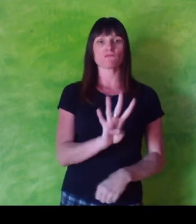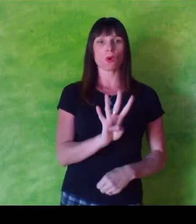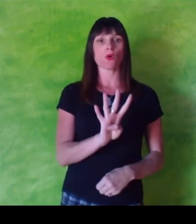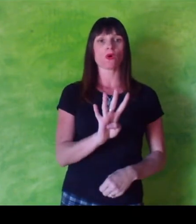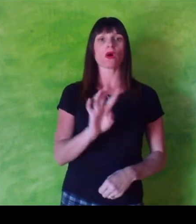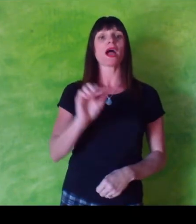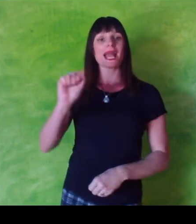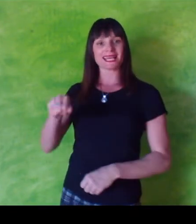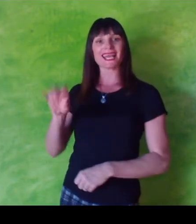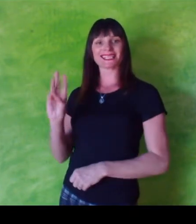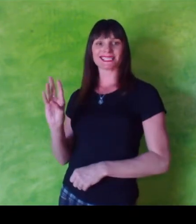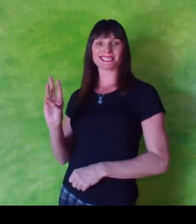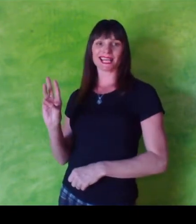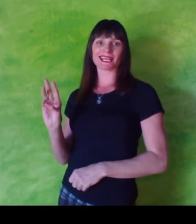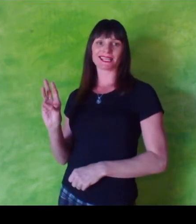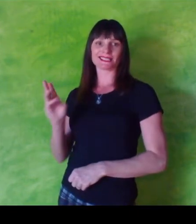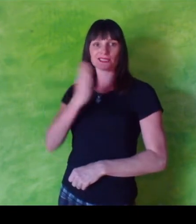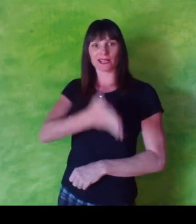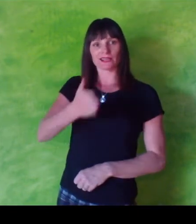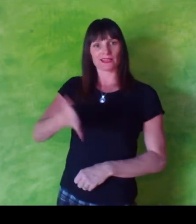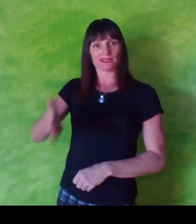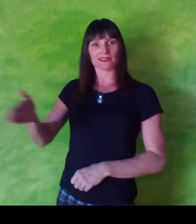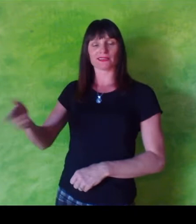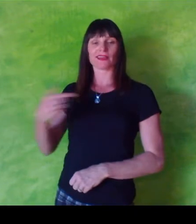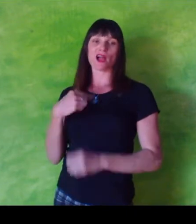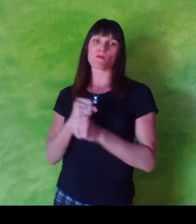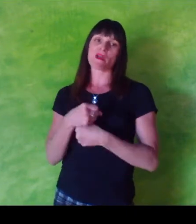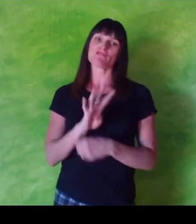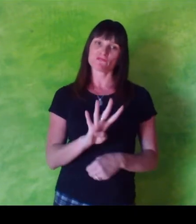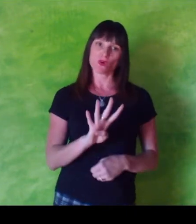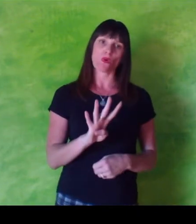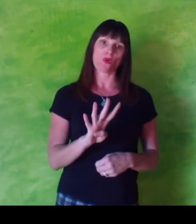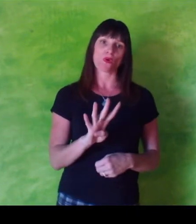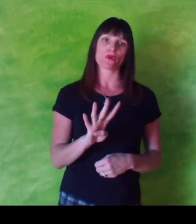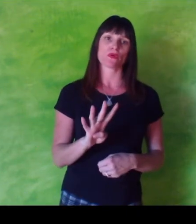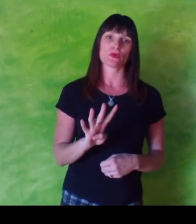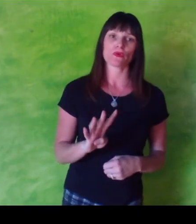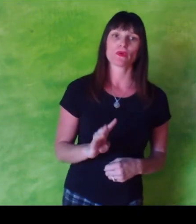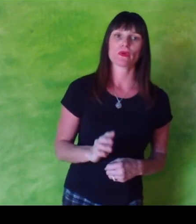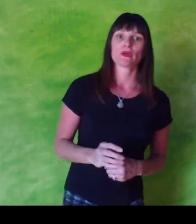four you can actually make six out of this recipe if you want so four is an even number so you